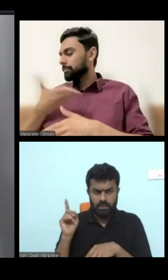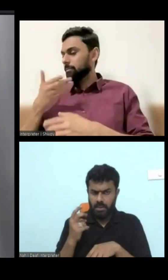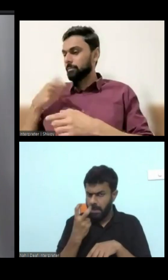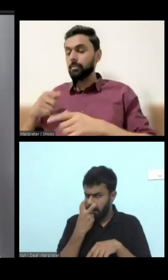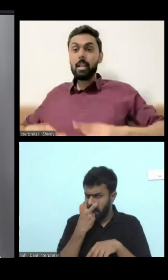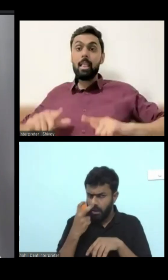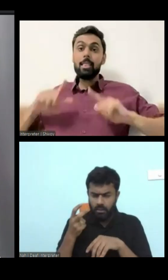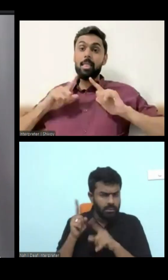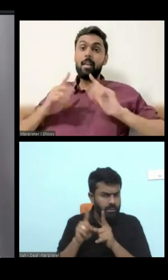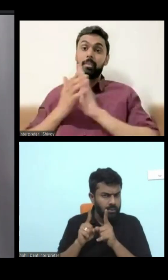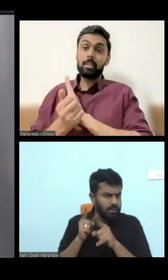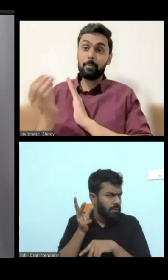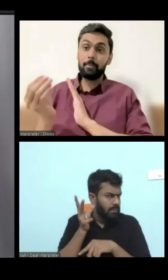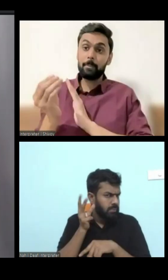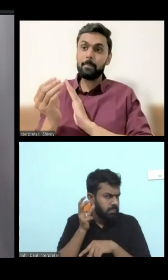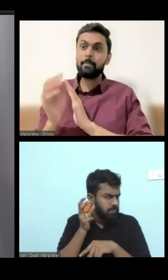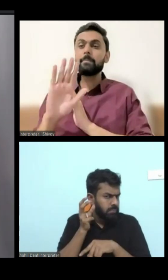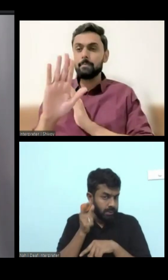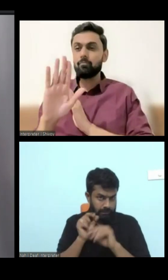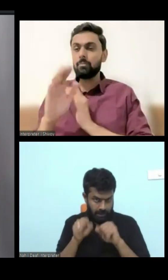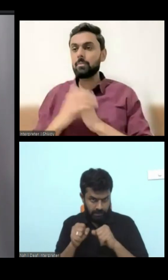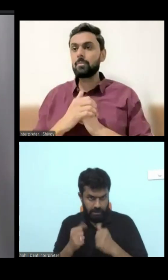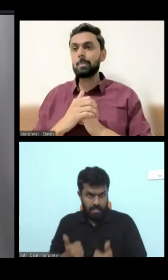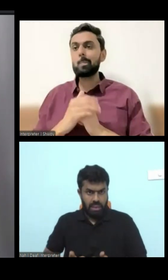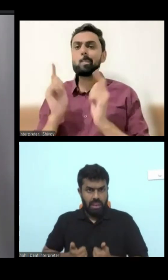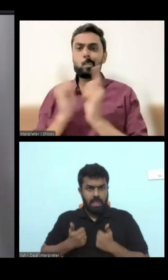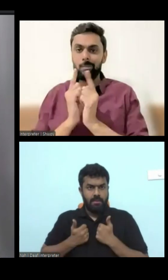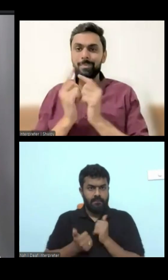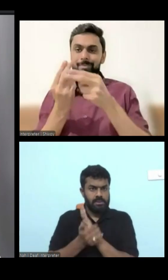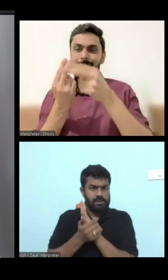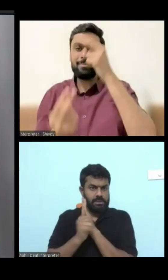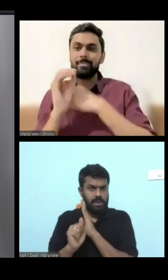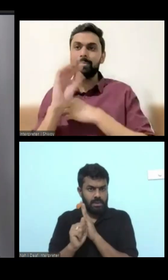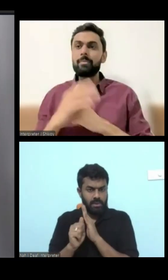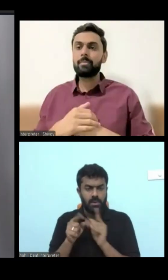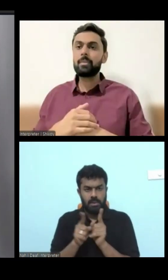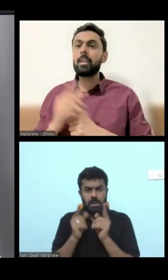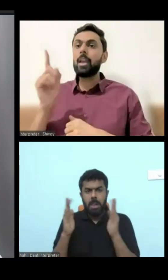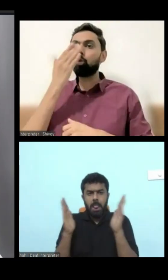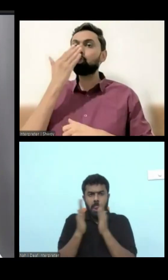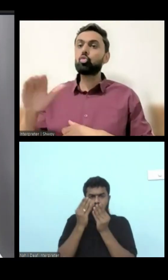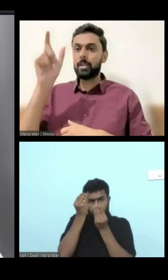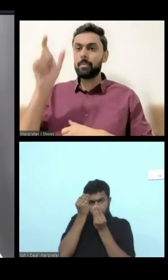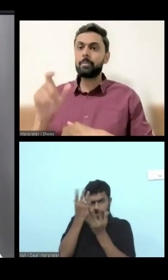And let me just end this with a small story of a student called Shubham Vagmare, who actually